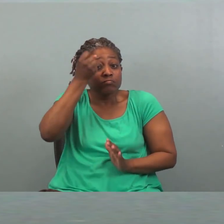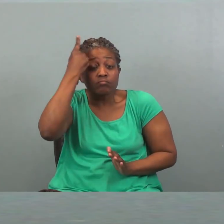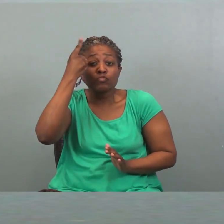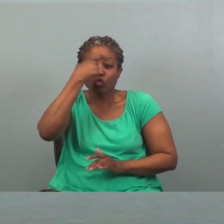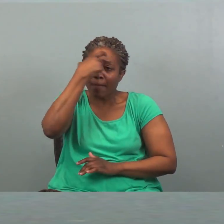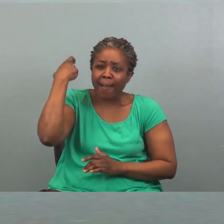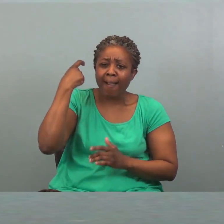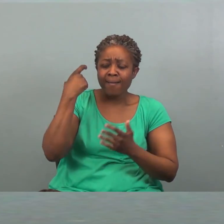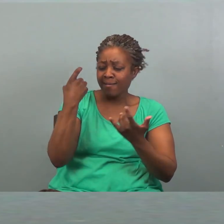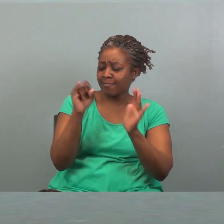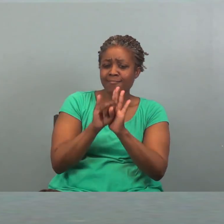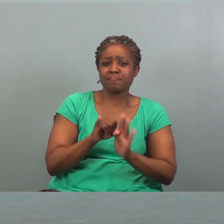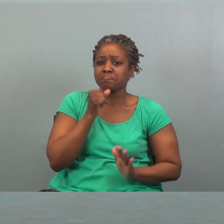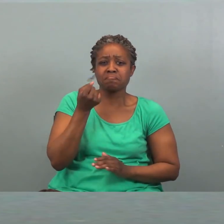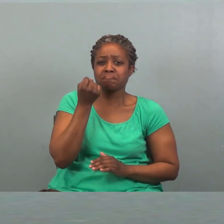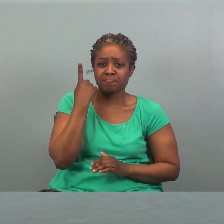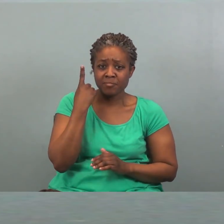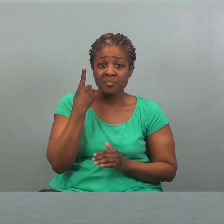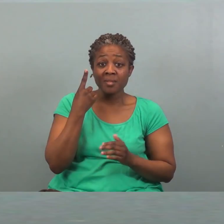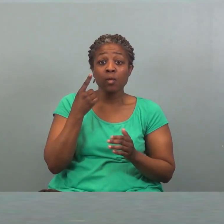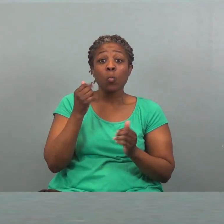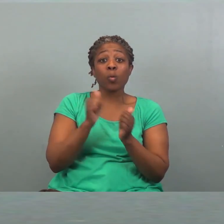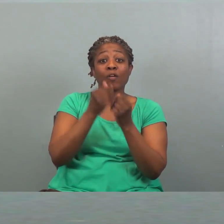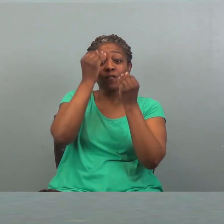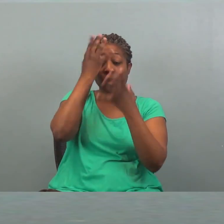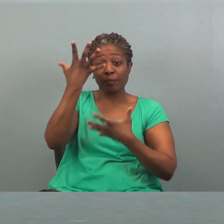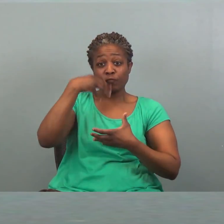As a consequence, they often aren't able to comprehend the idea of "trauma", or to identify it in themselves.